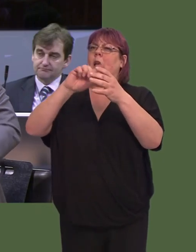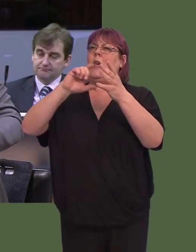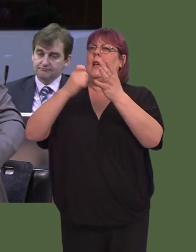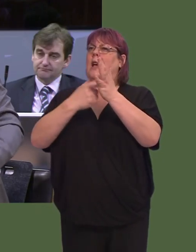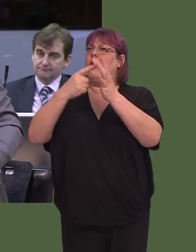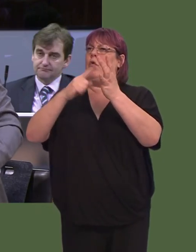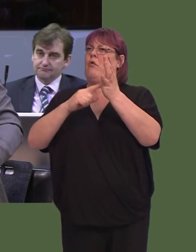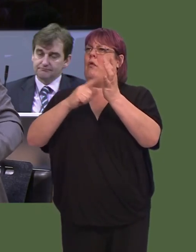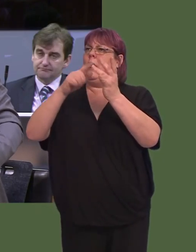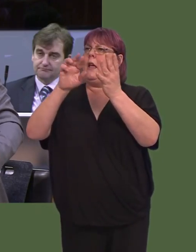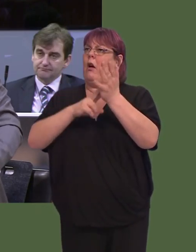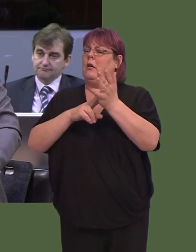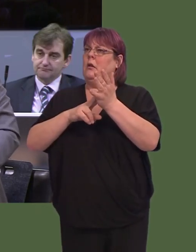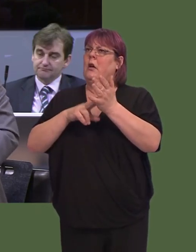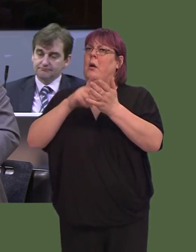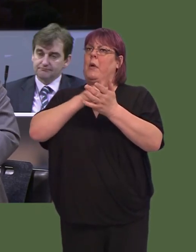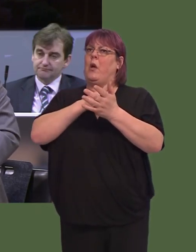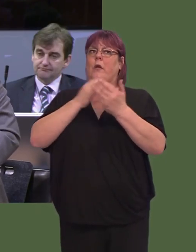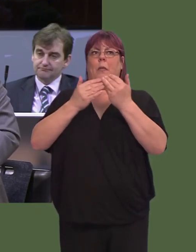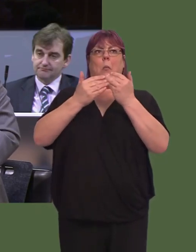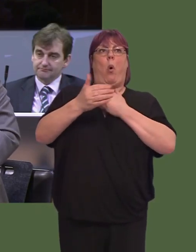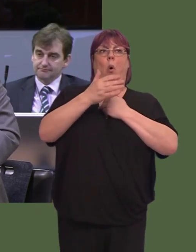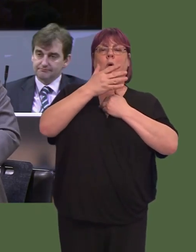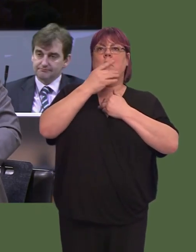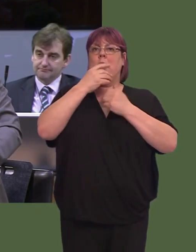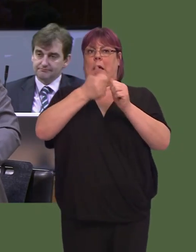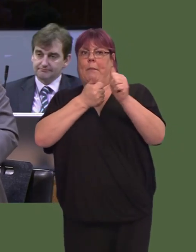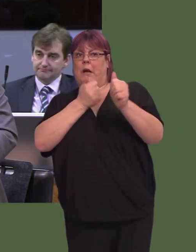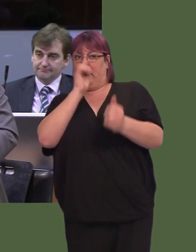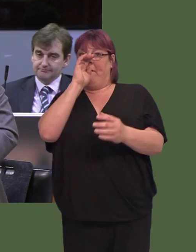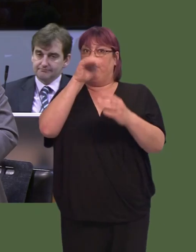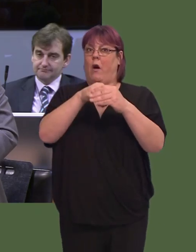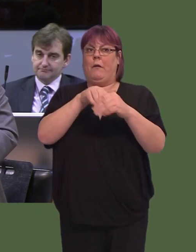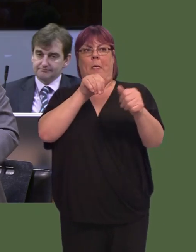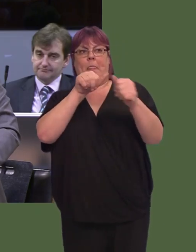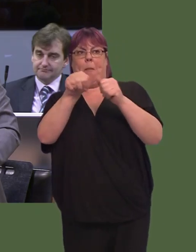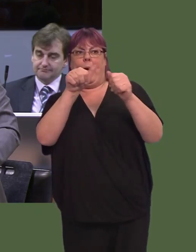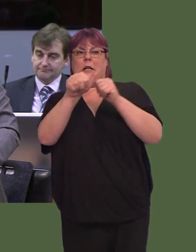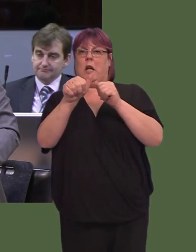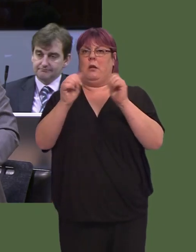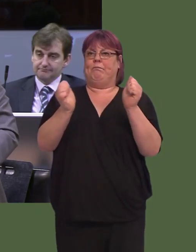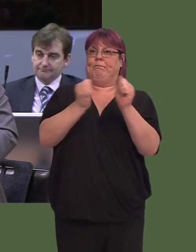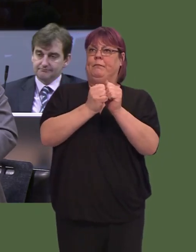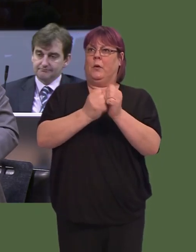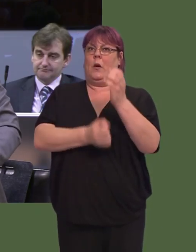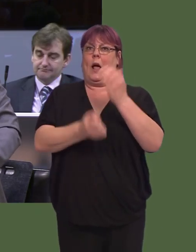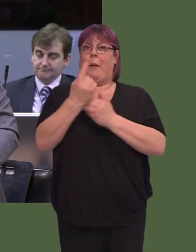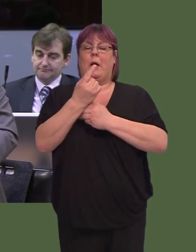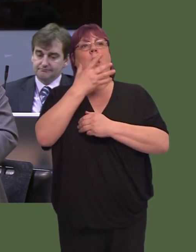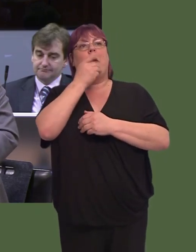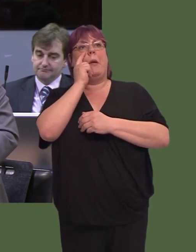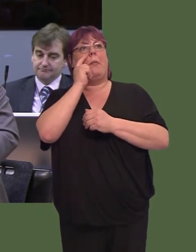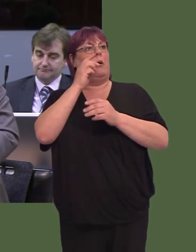Because the more ideas, hopefully, the better franchise agreement we will get. And one thing that train users in Wales deserve is a better service than they're getting at